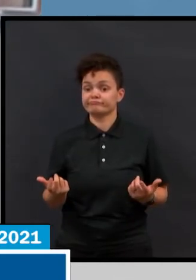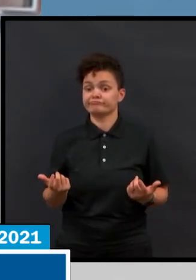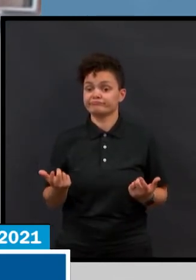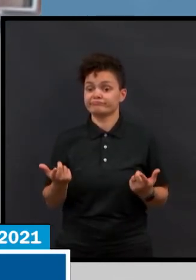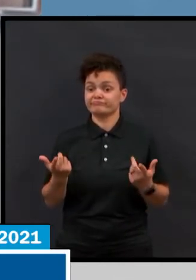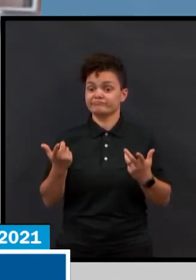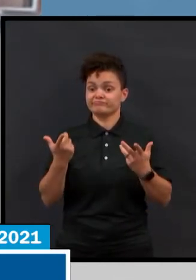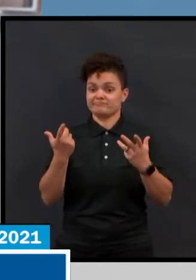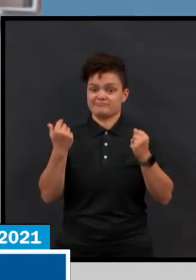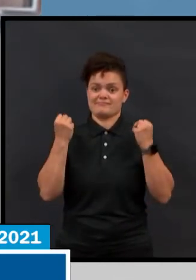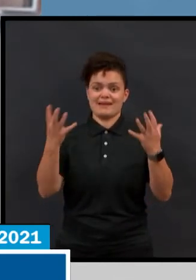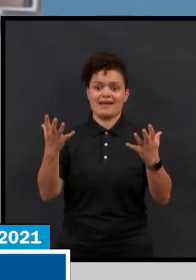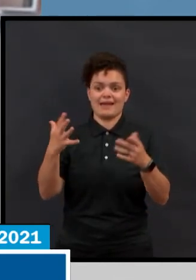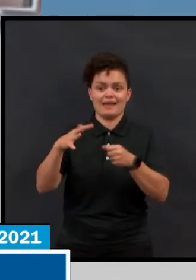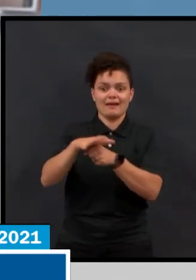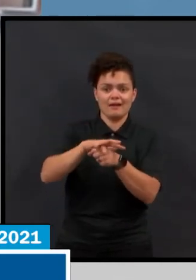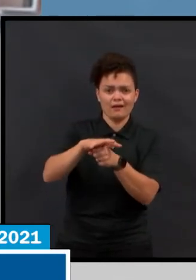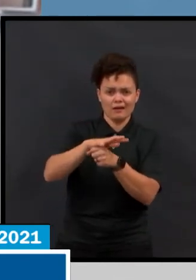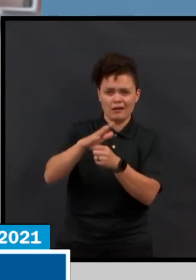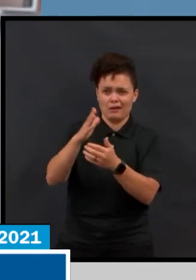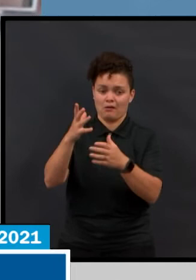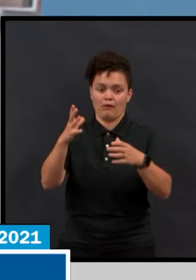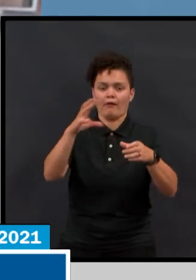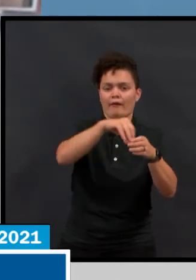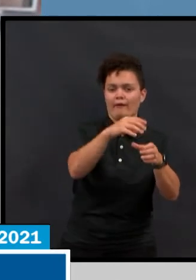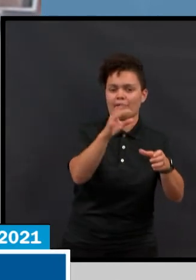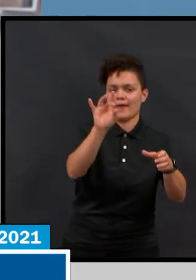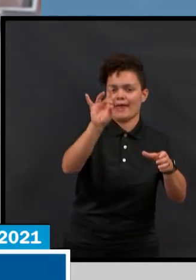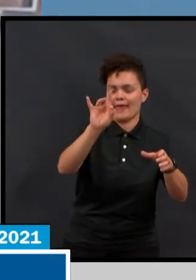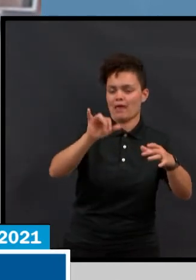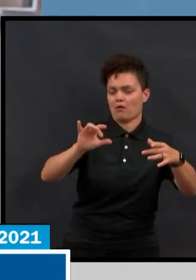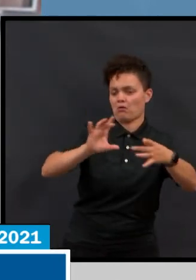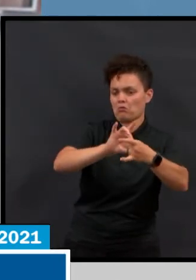he has a portion of montbello he has of course central park and he has